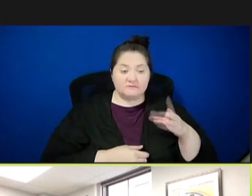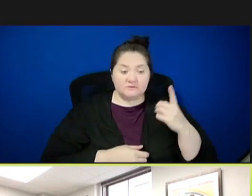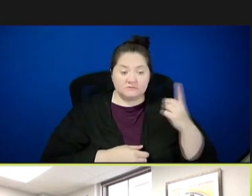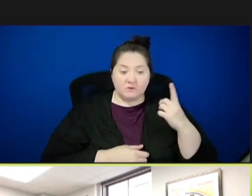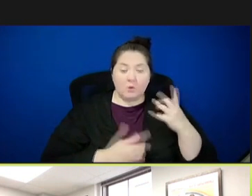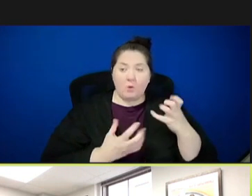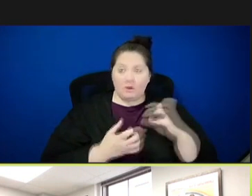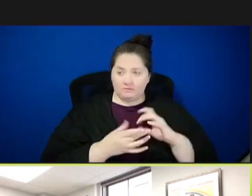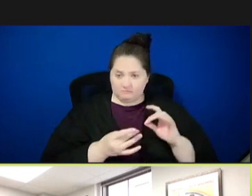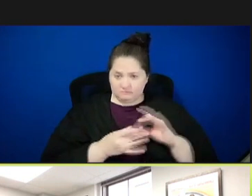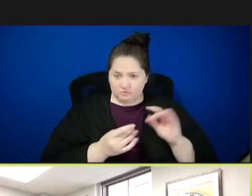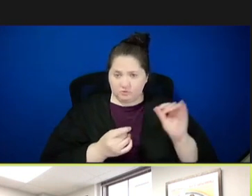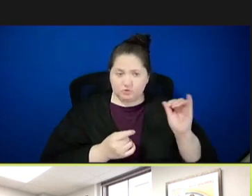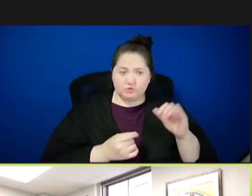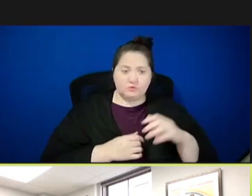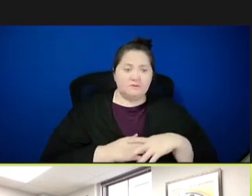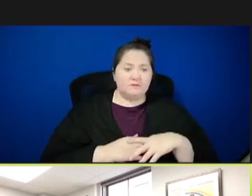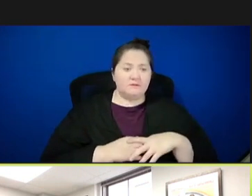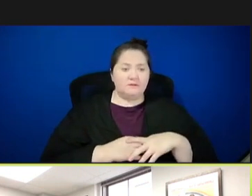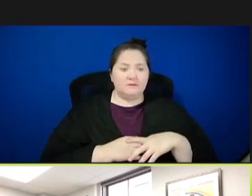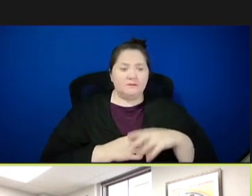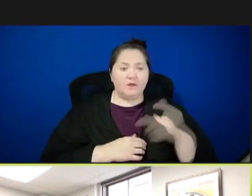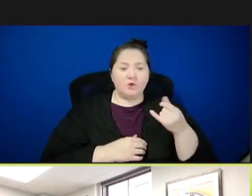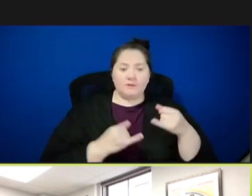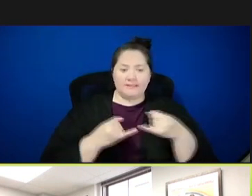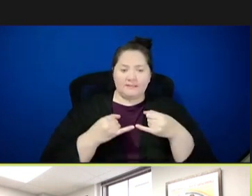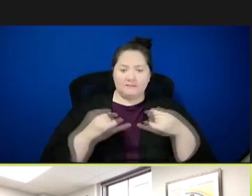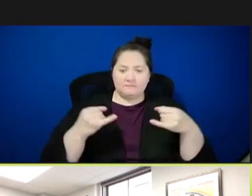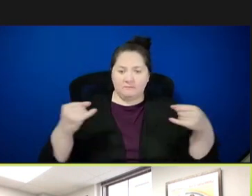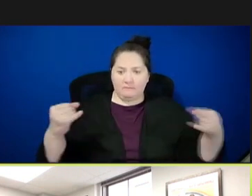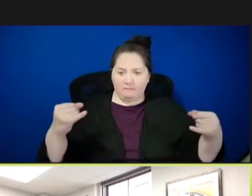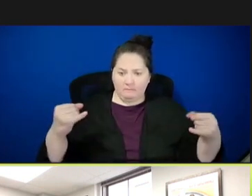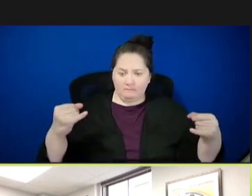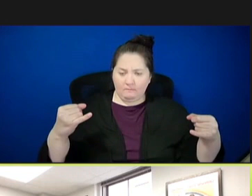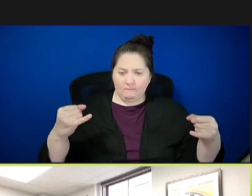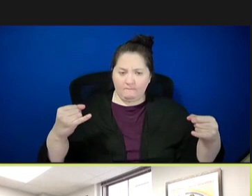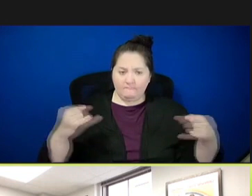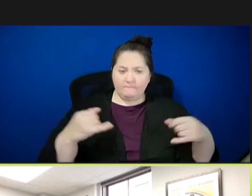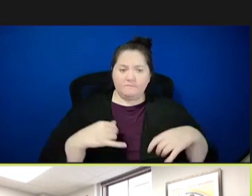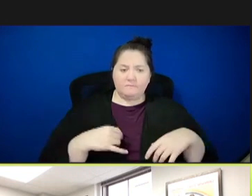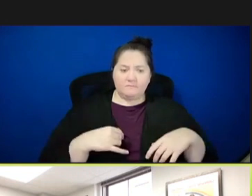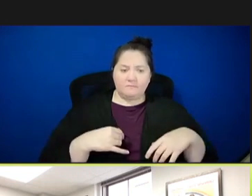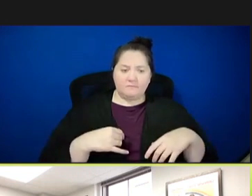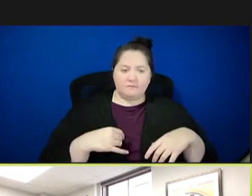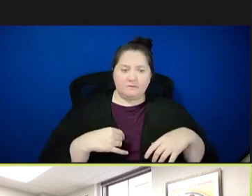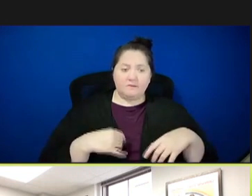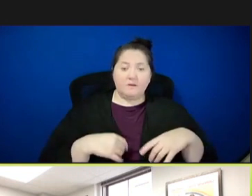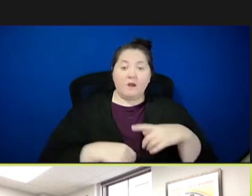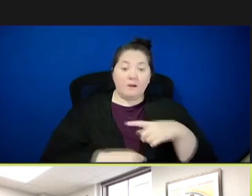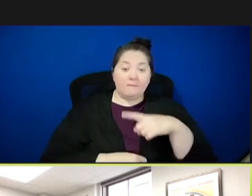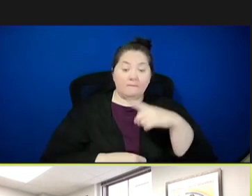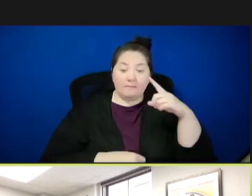talk about. That lime green line at the bottom are black Americans in the VST system. As you can see,